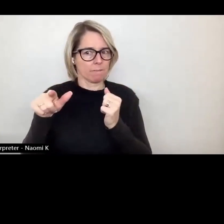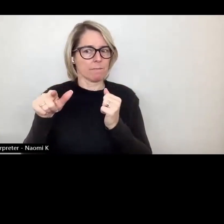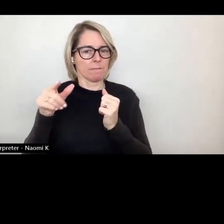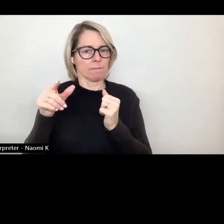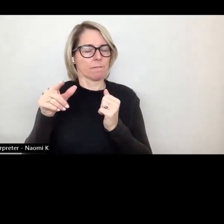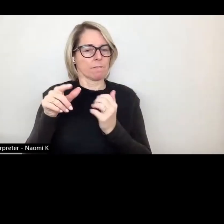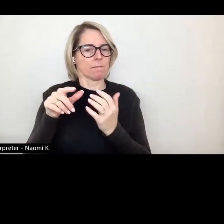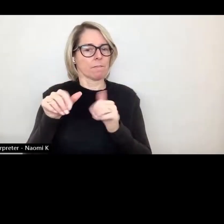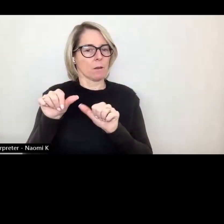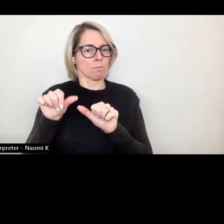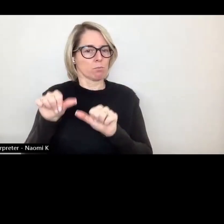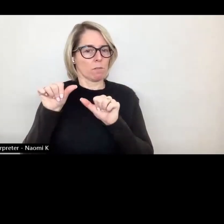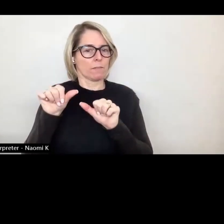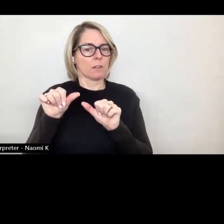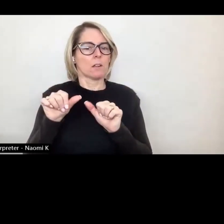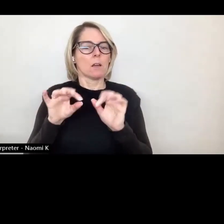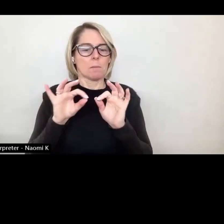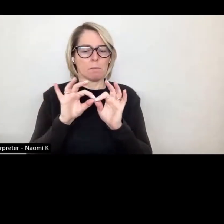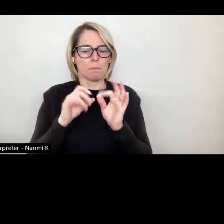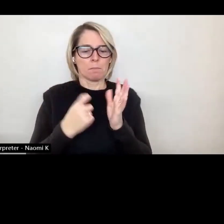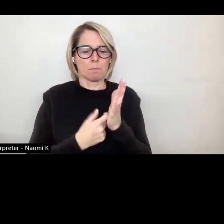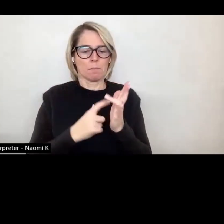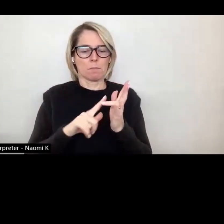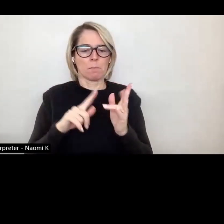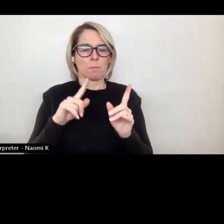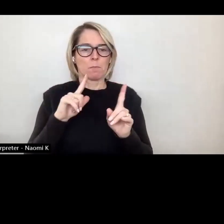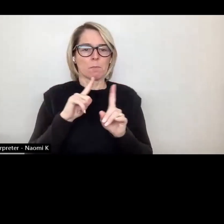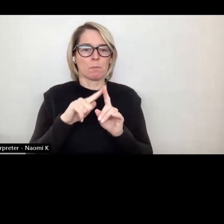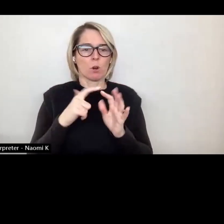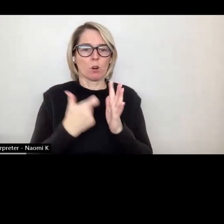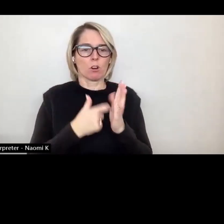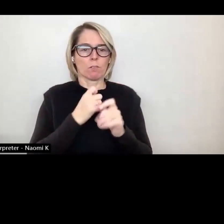But brokerage arrangements can be entered into at any time.